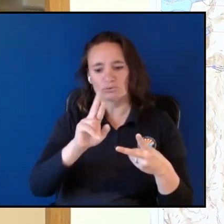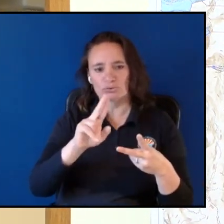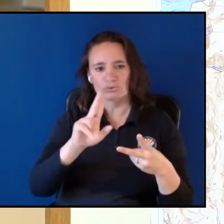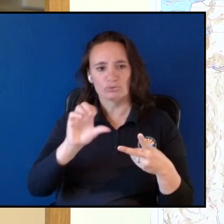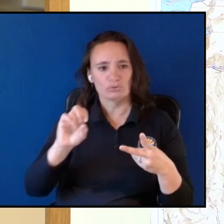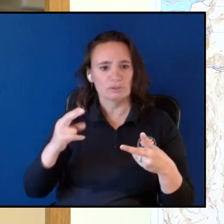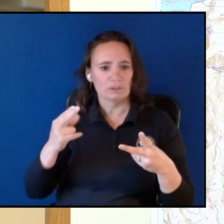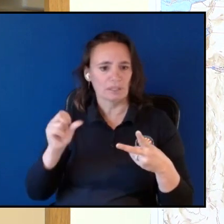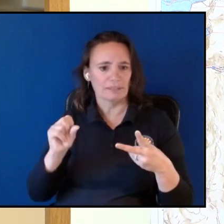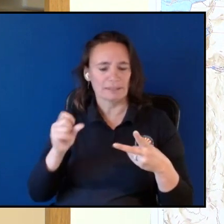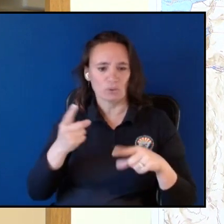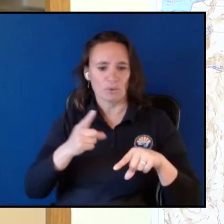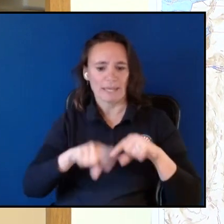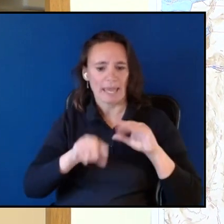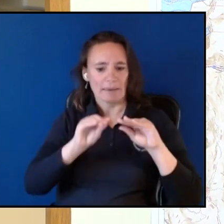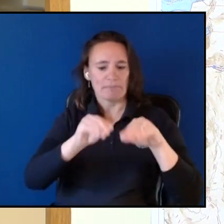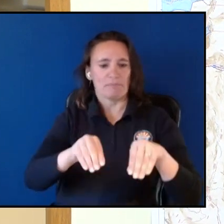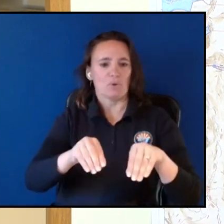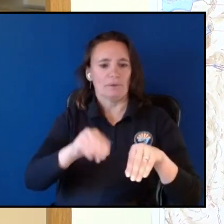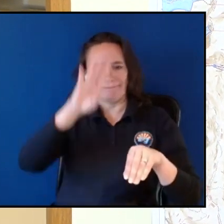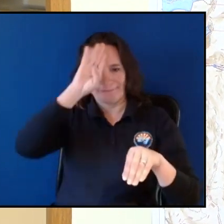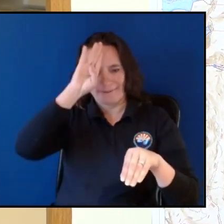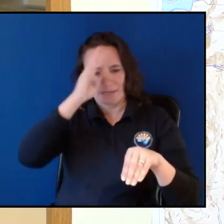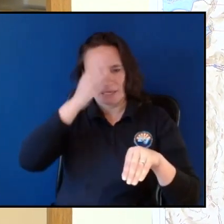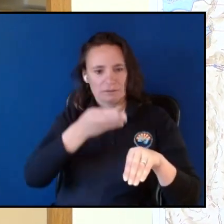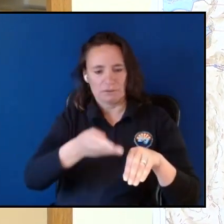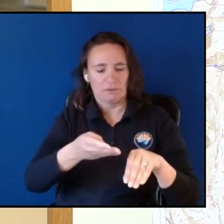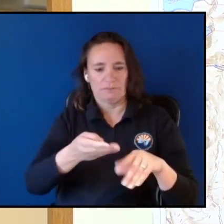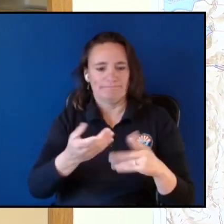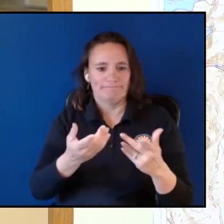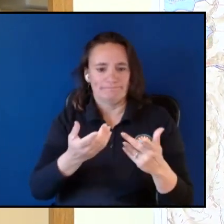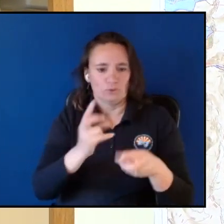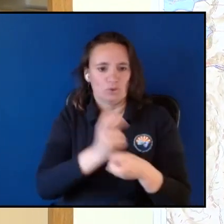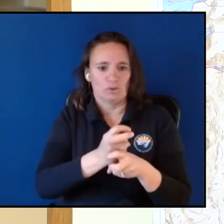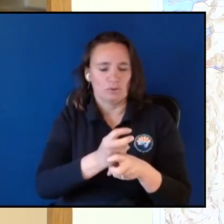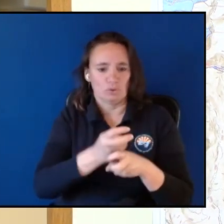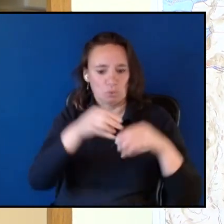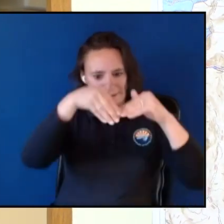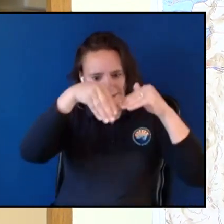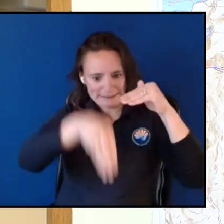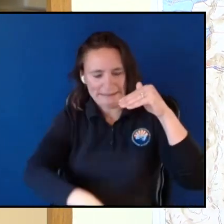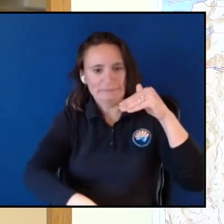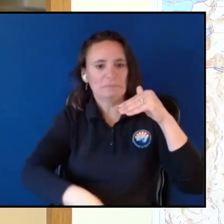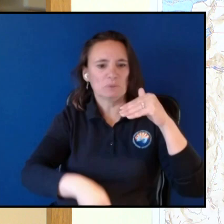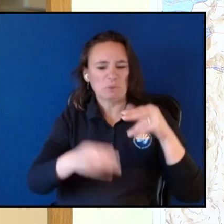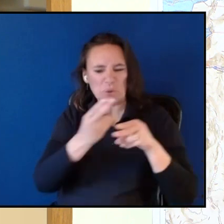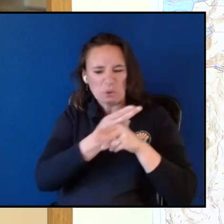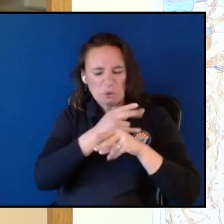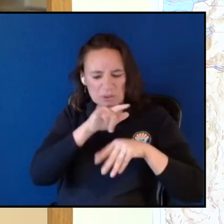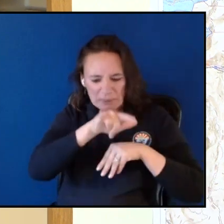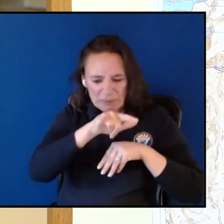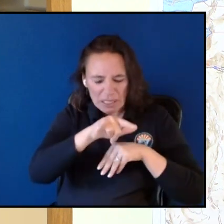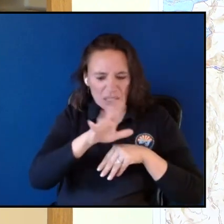there. It's too dang steep. So, some of that we will have to monitor by air. We'll use aircraft and buckets. Probably not today with the ceiling being as low as it is with the